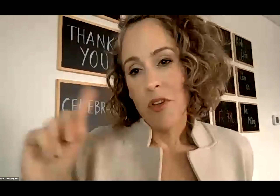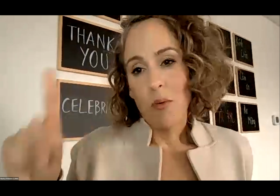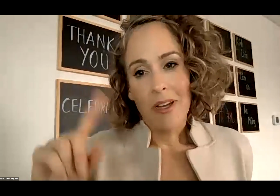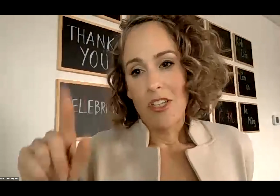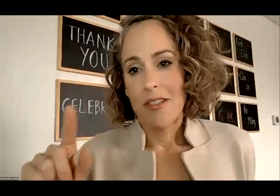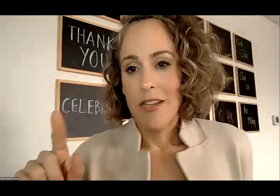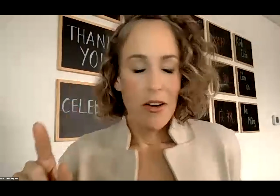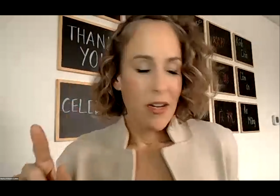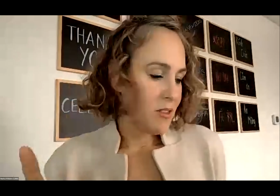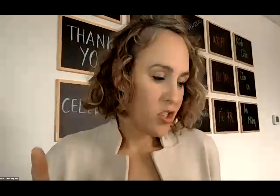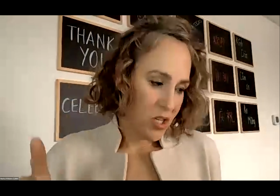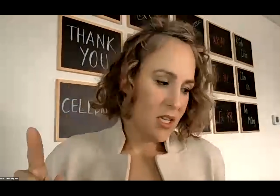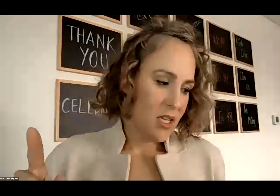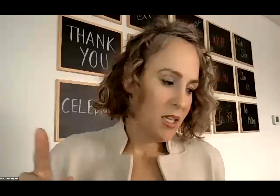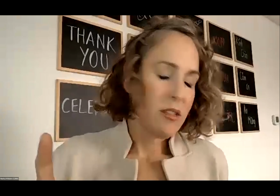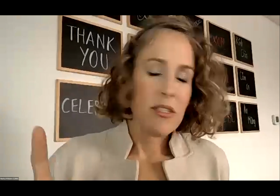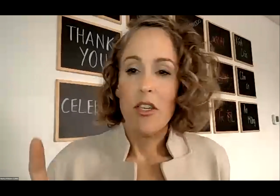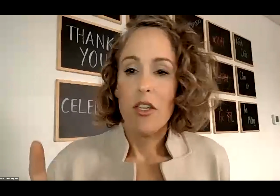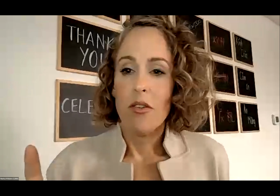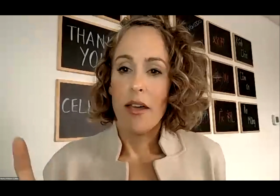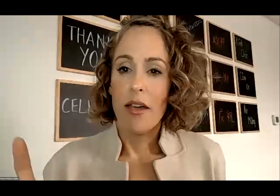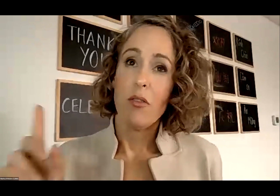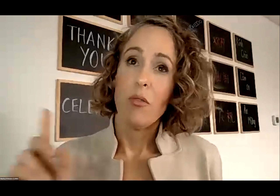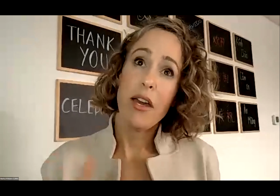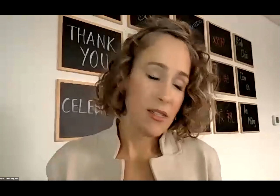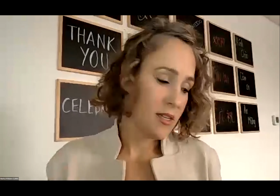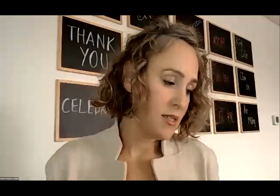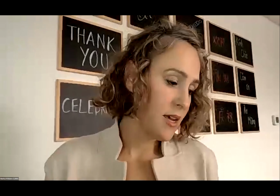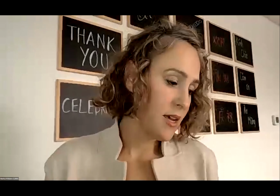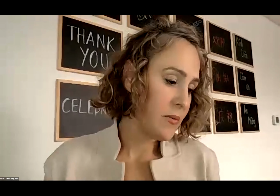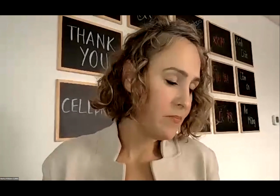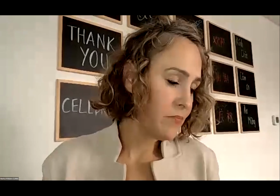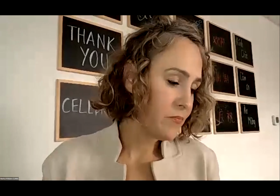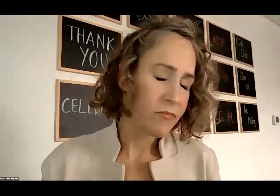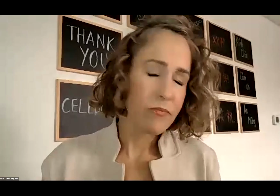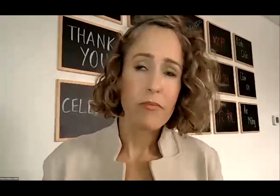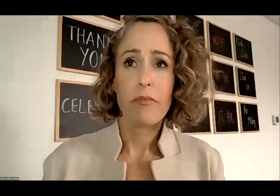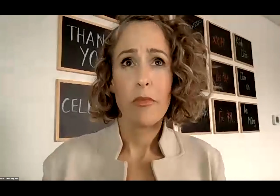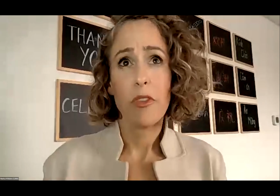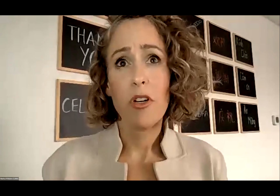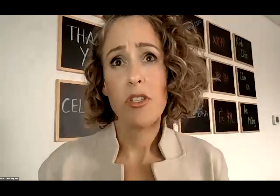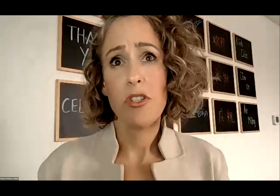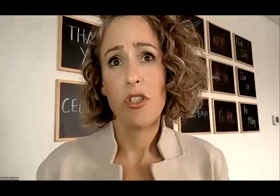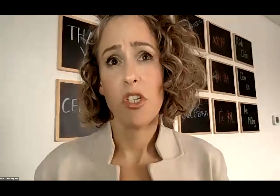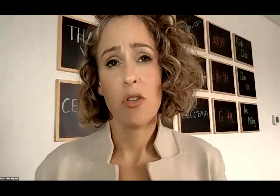So we're not just staring at the screen. I'll tell you that with Exodus, their situation was unique